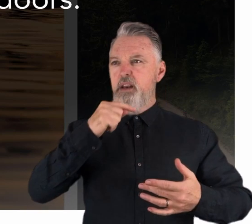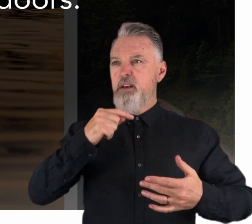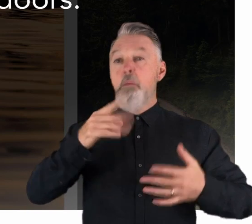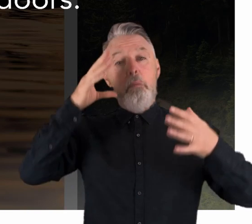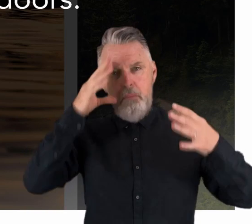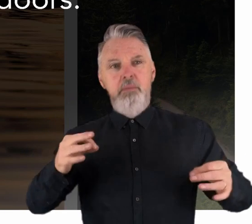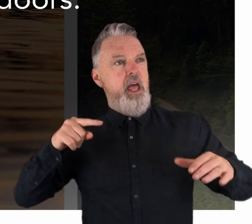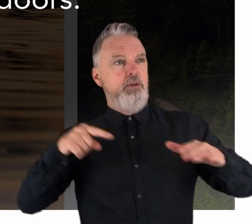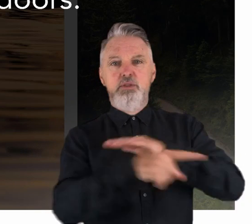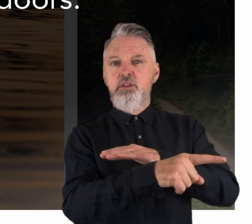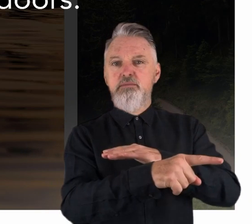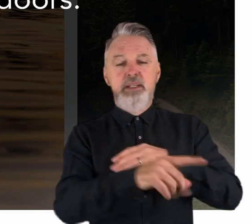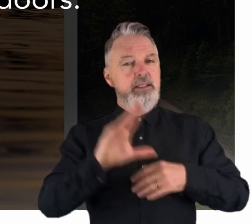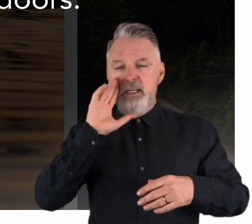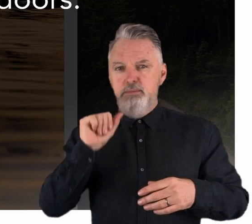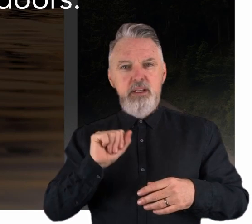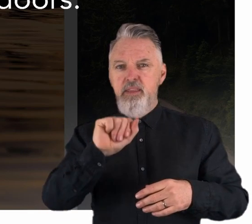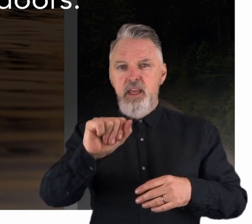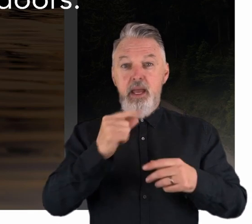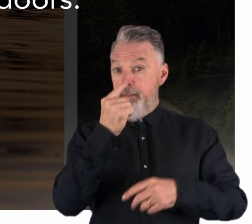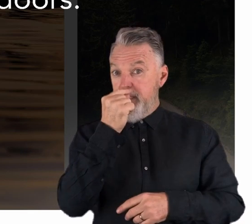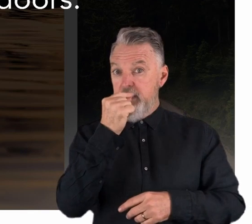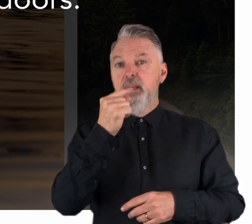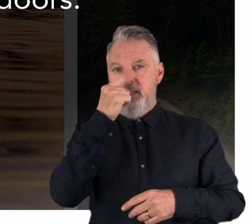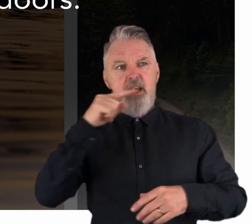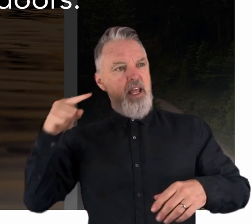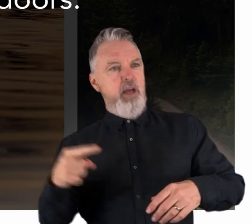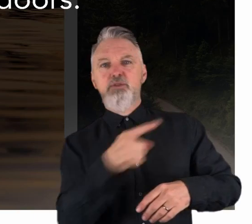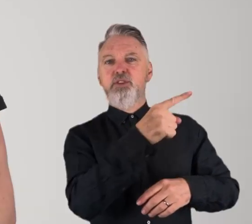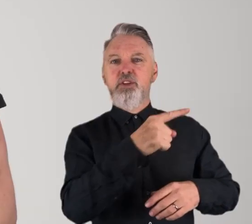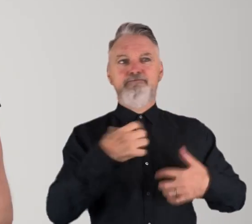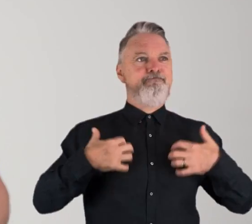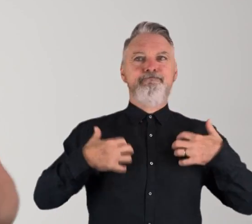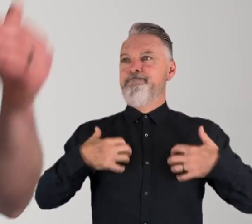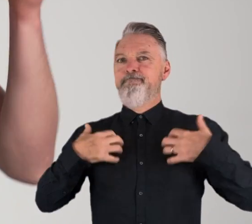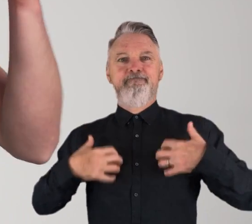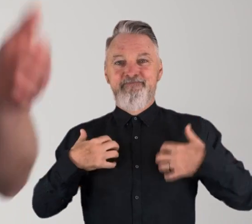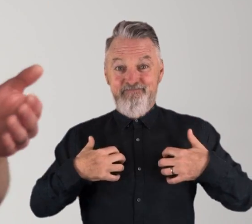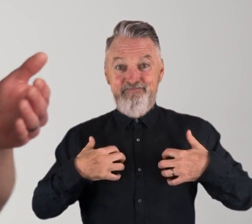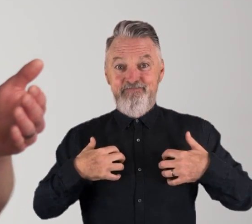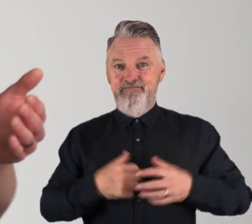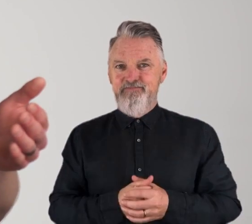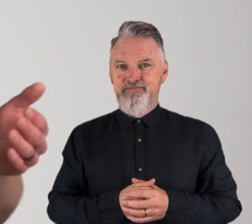regardless of their ability are able to get out and explore the great outdoors. So take the Australian beach for example.